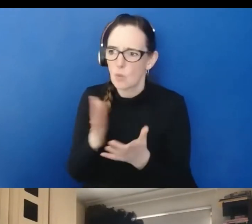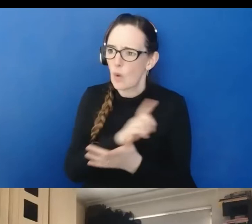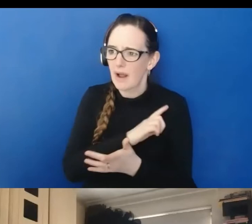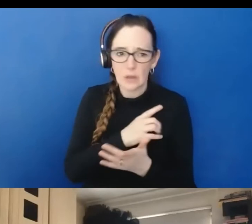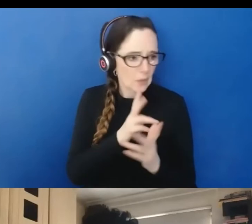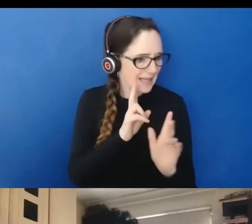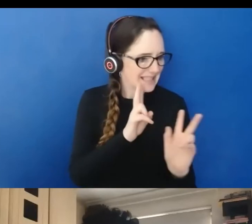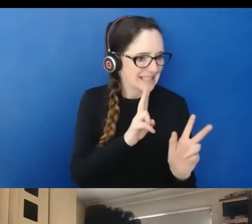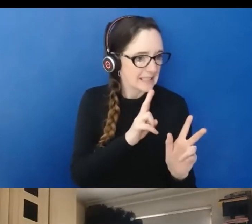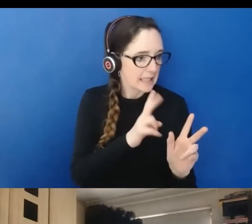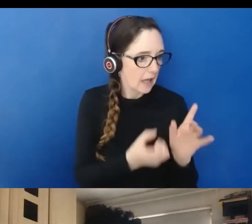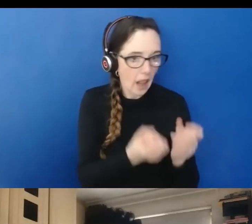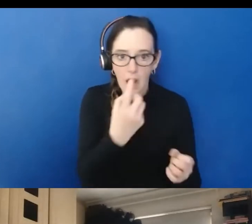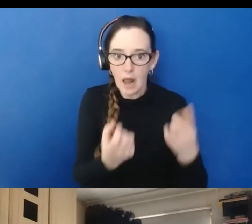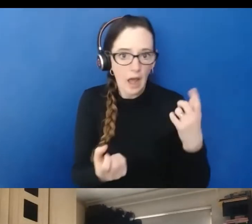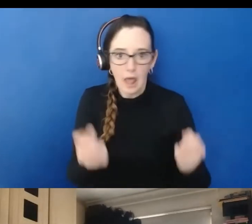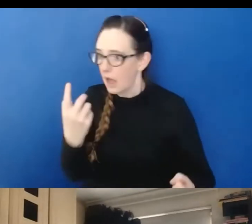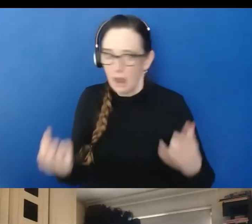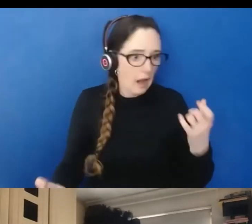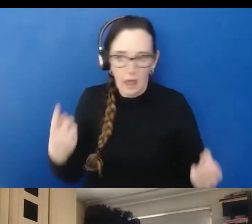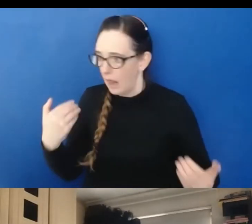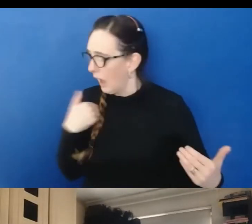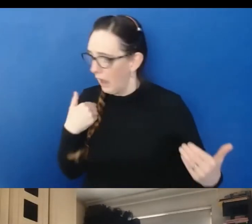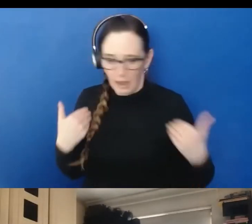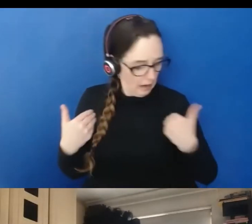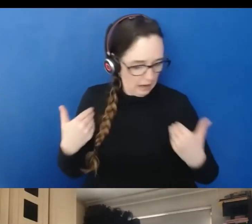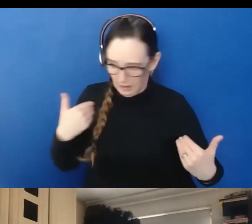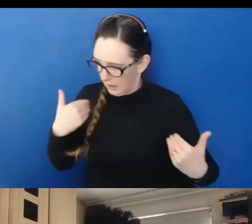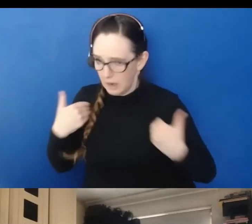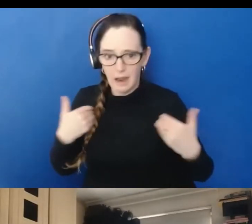coming up and so many urgencies, how we've identified those people and how we ve reach